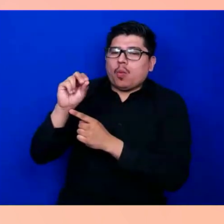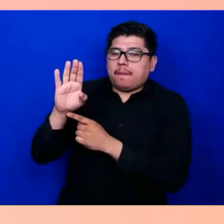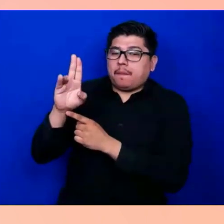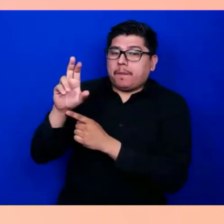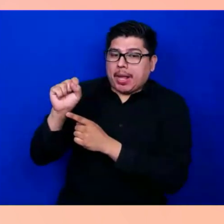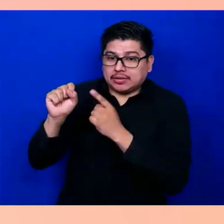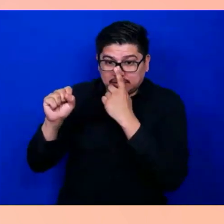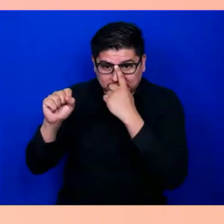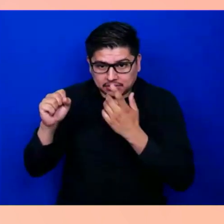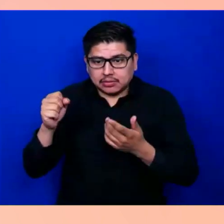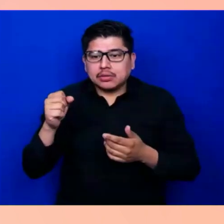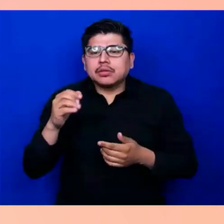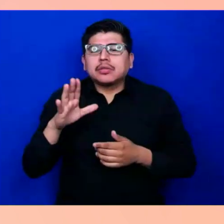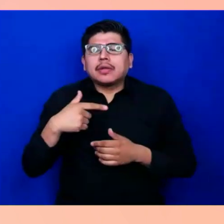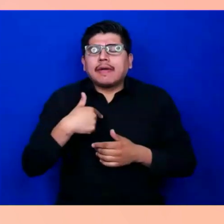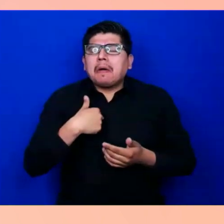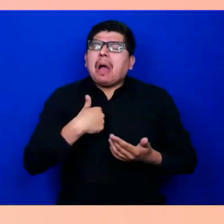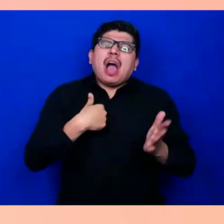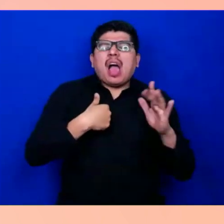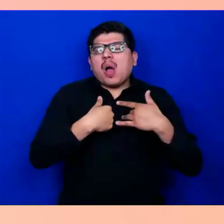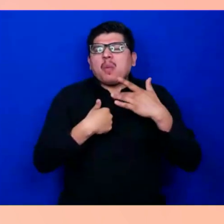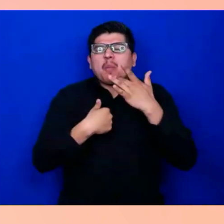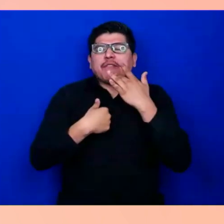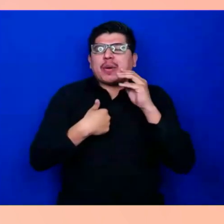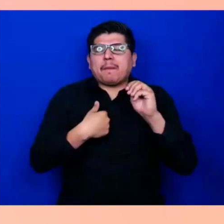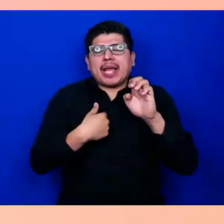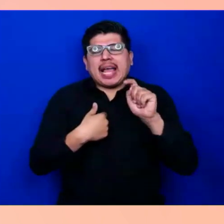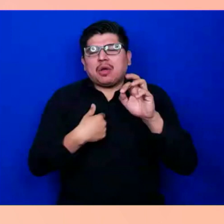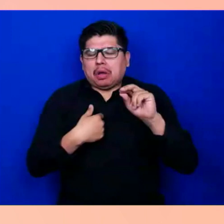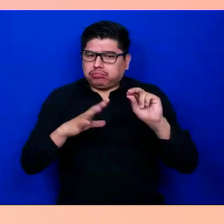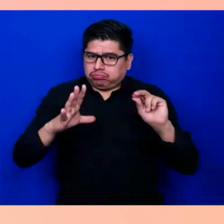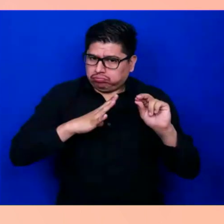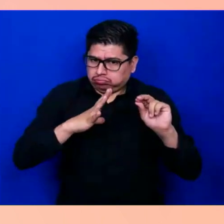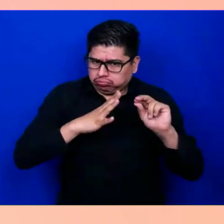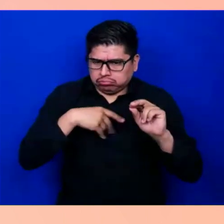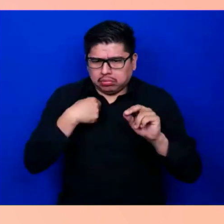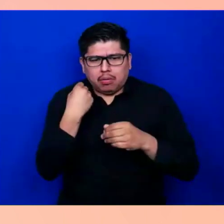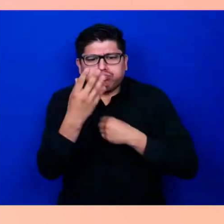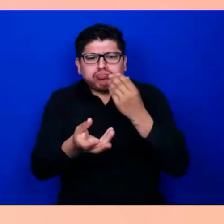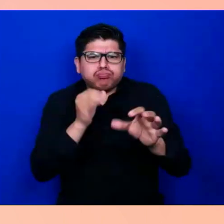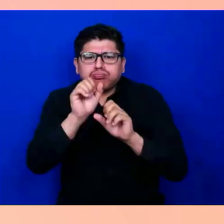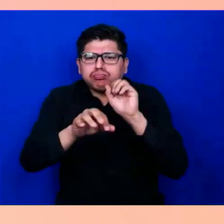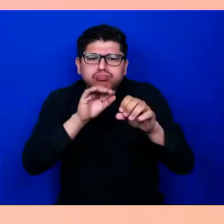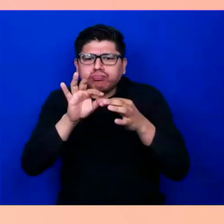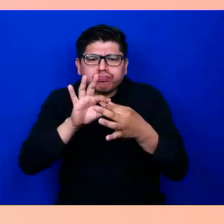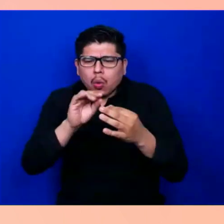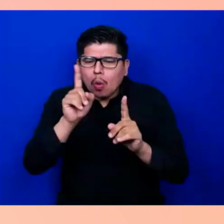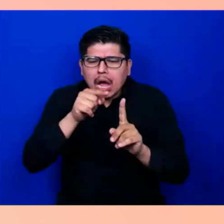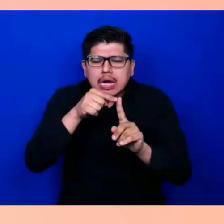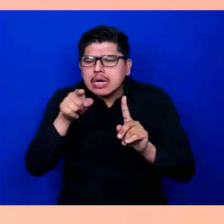You can engage with it and it will start to link you to where you need to go to request those and get forms.